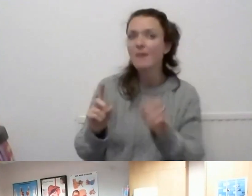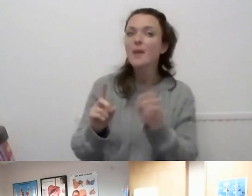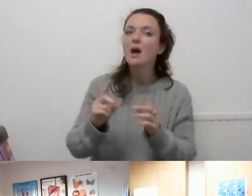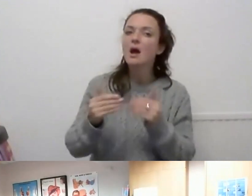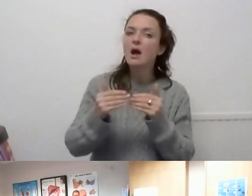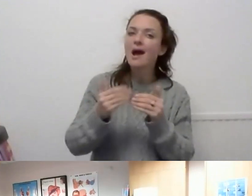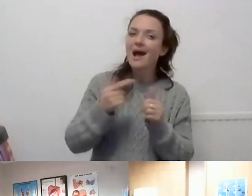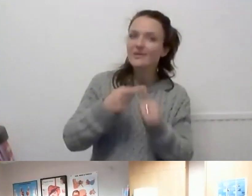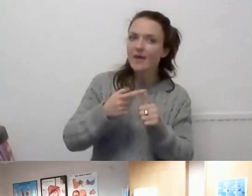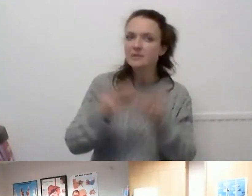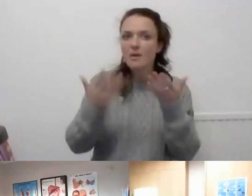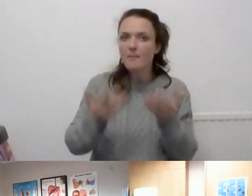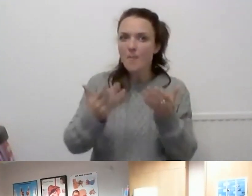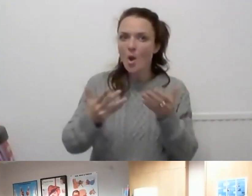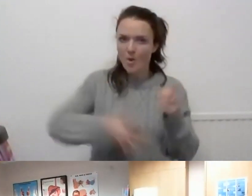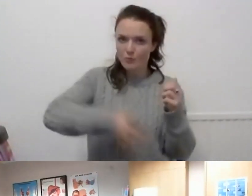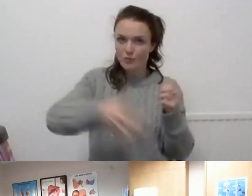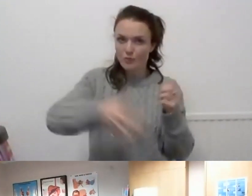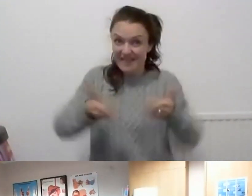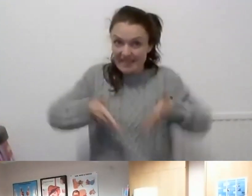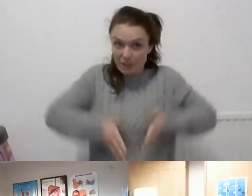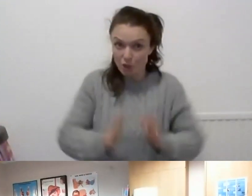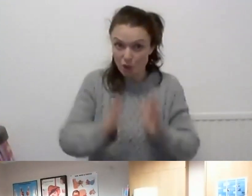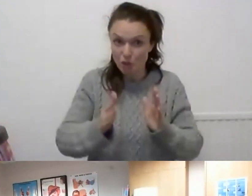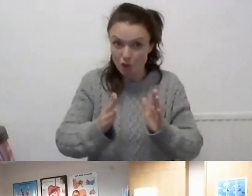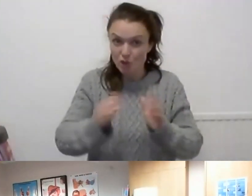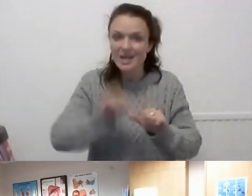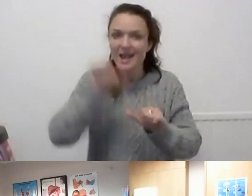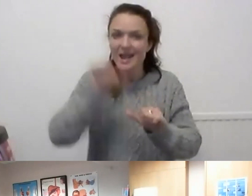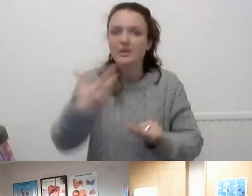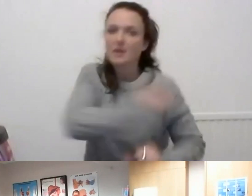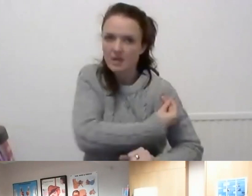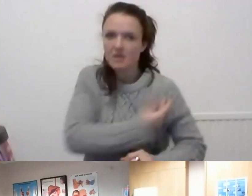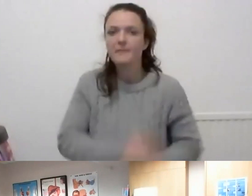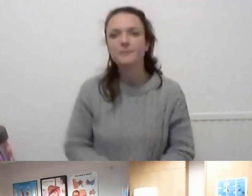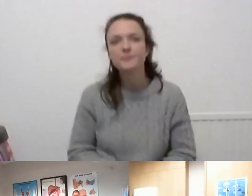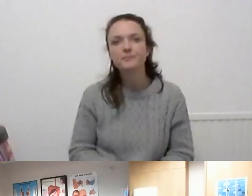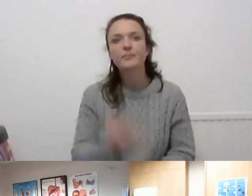Thank you, Dr. kerferd. Everyone, I'm mindful of the time we have five more minutes. And I want to